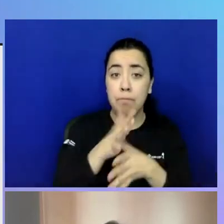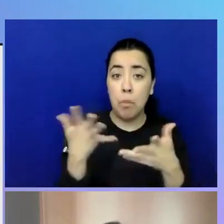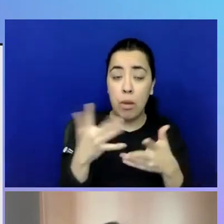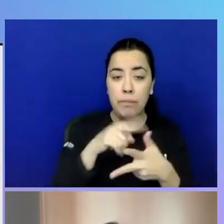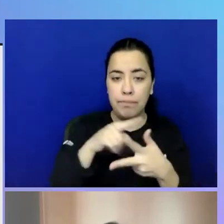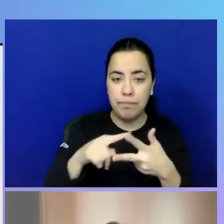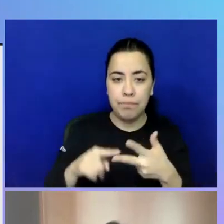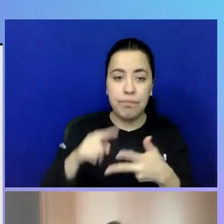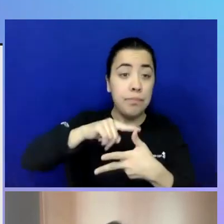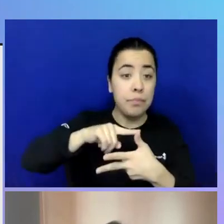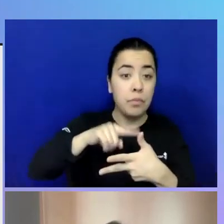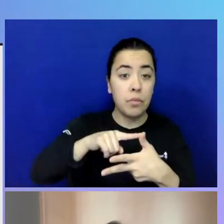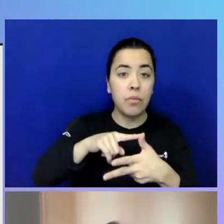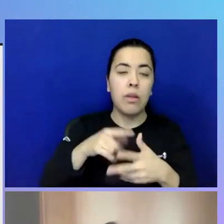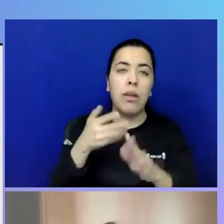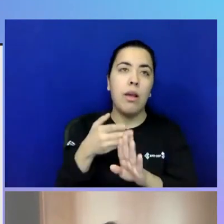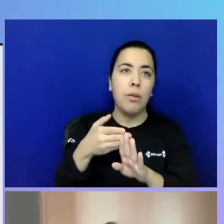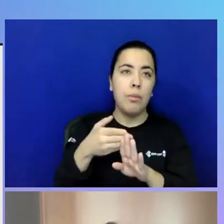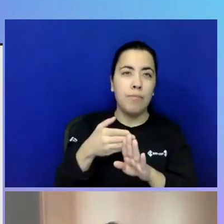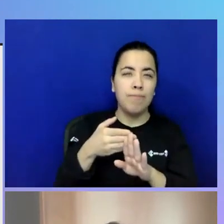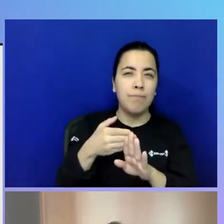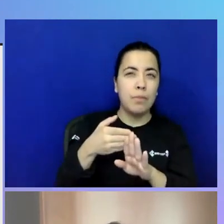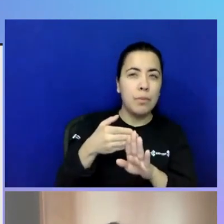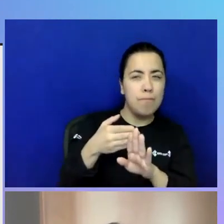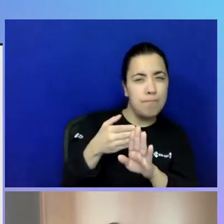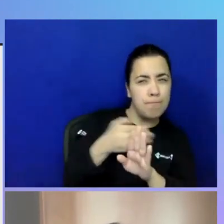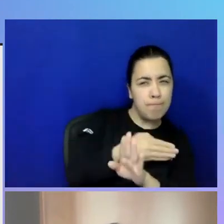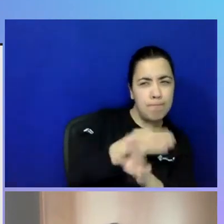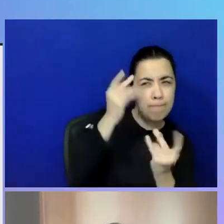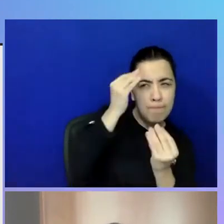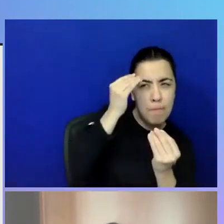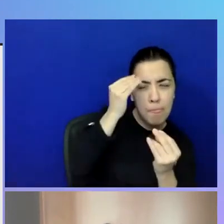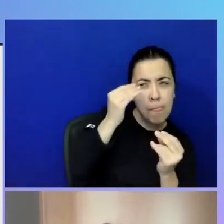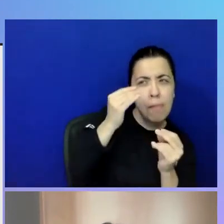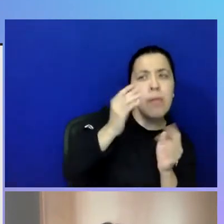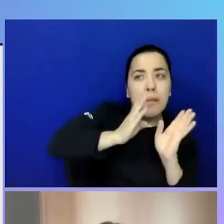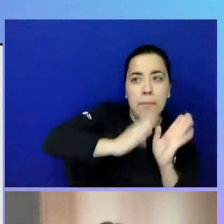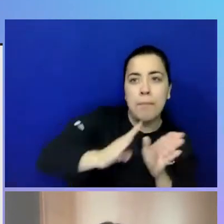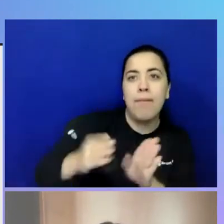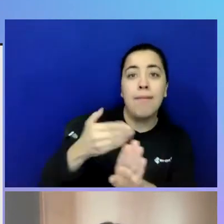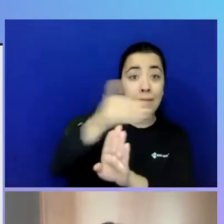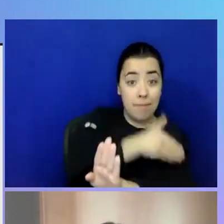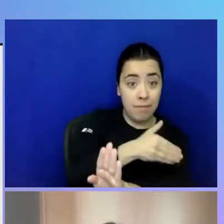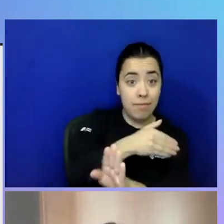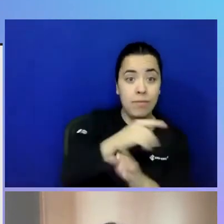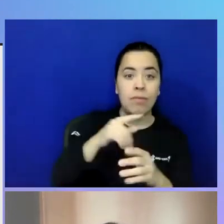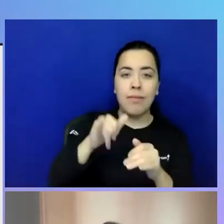proactive accessibility approach . So here we're embedding accessibility into our foundation ensuring every